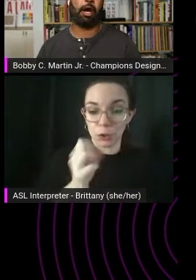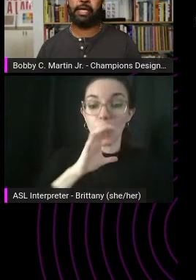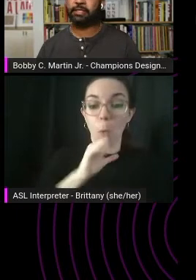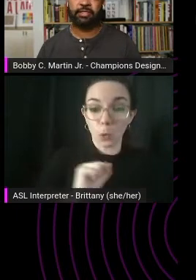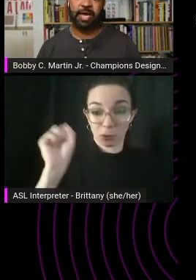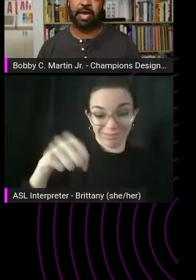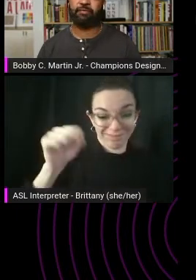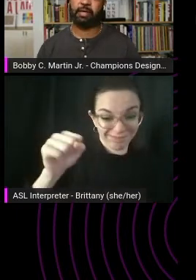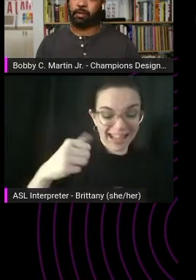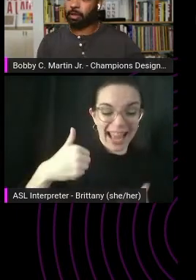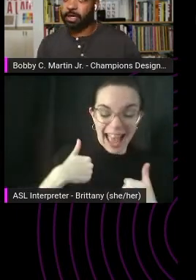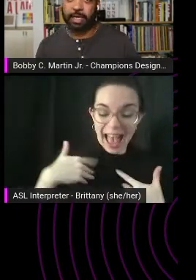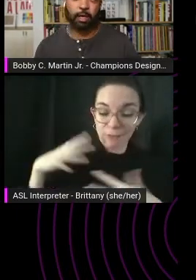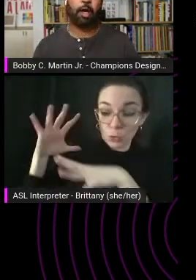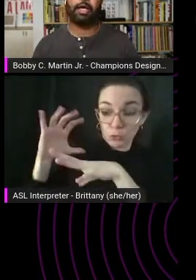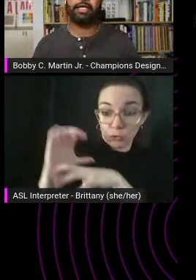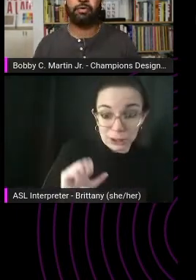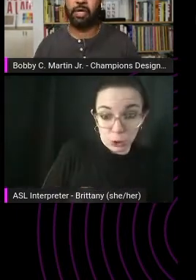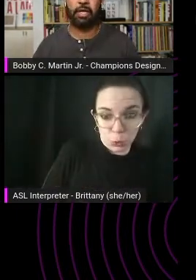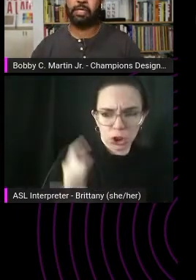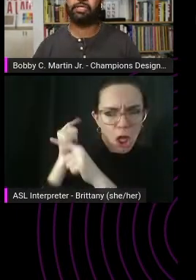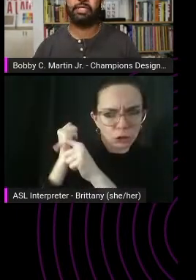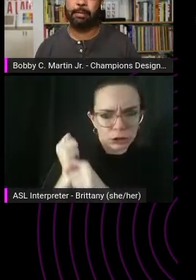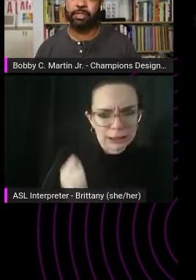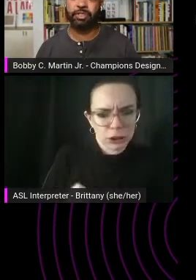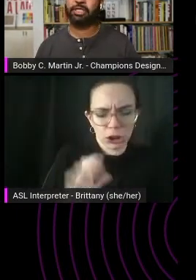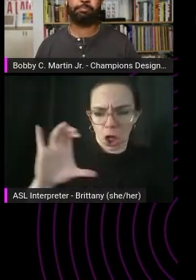audiences have that Carnegie Hall has developed and established just